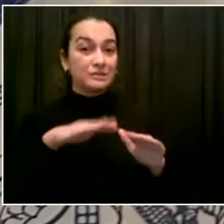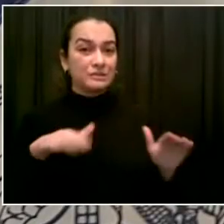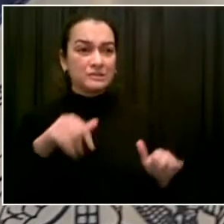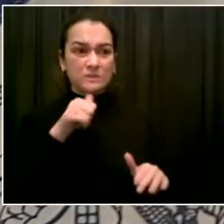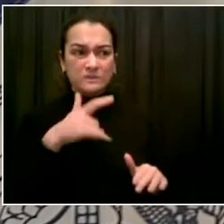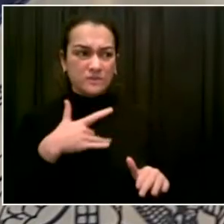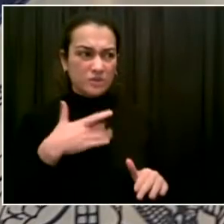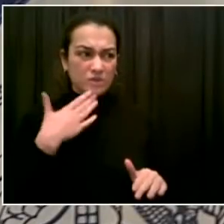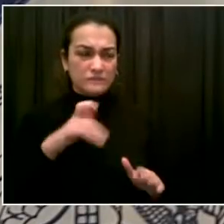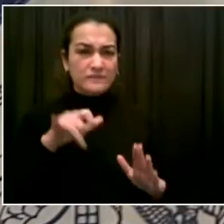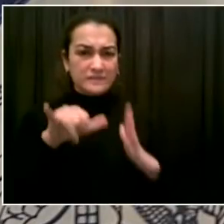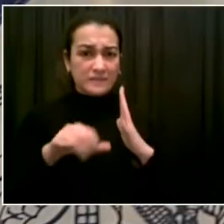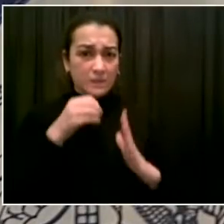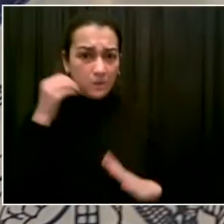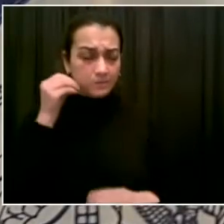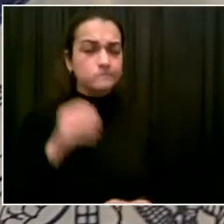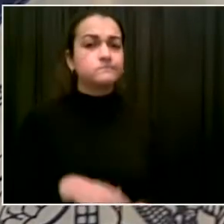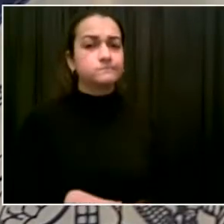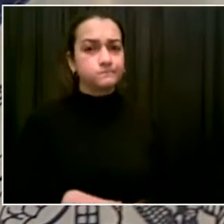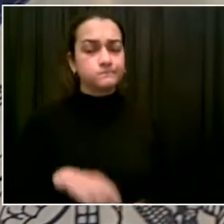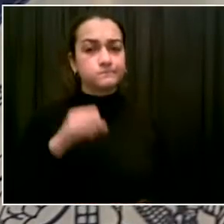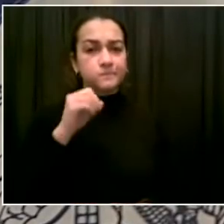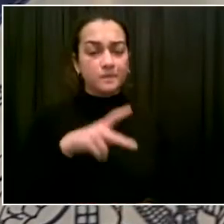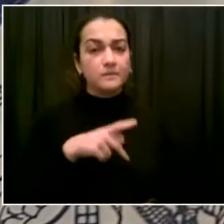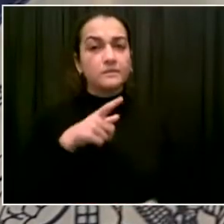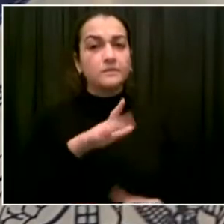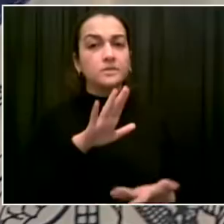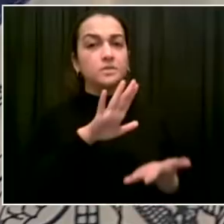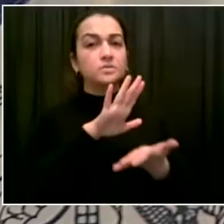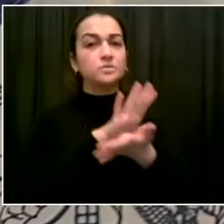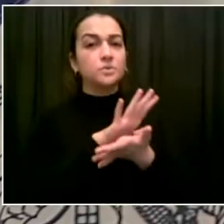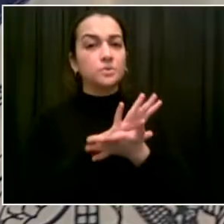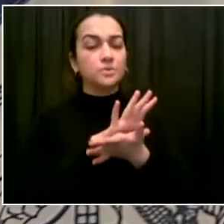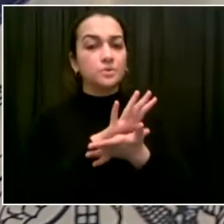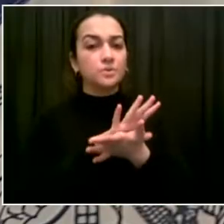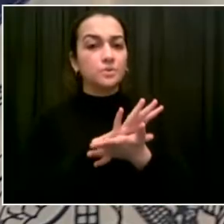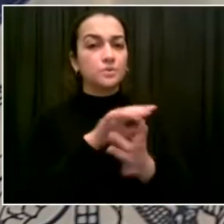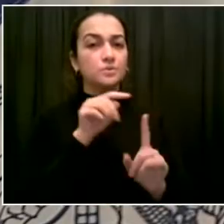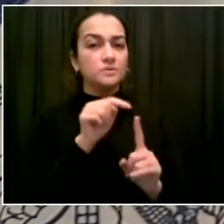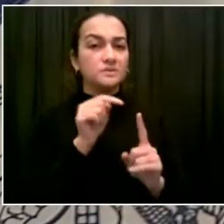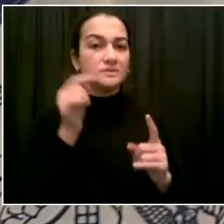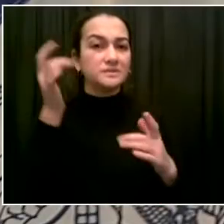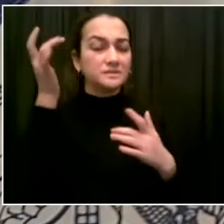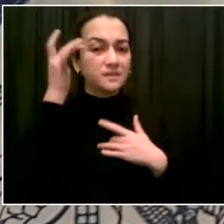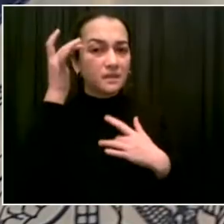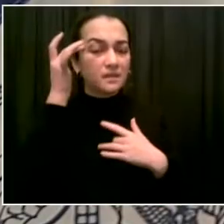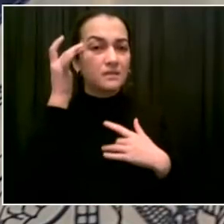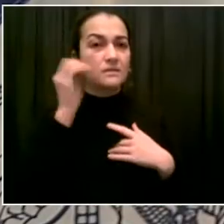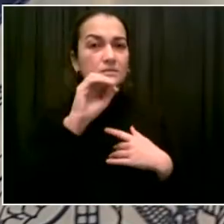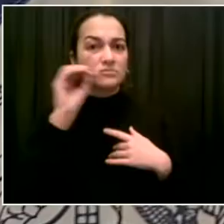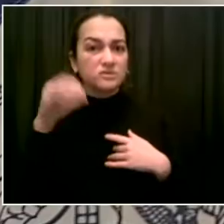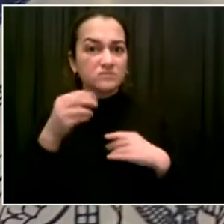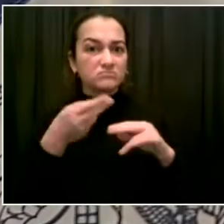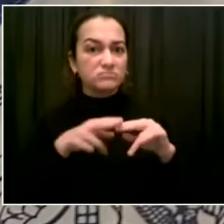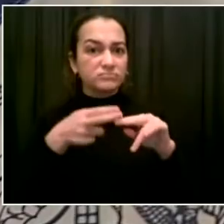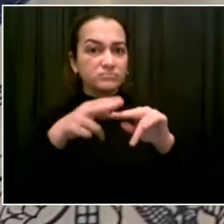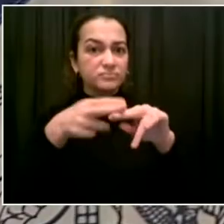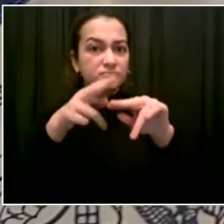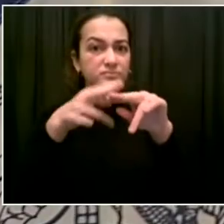THEE HALTH COMMISSIONER ENCOURAGING KIDS TO KEEP THEIR KIDS HOME IF THEY ARE NOT FEELING WELL. WE ARE HEARING SCHOOLS RPESONDINGO T